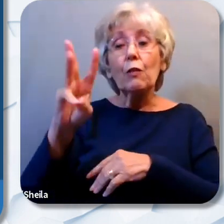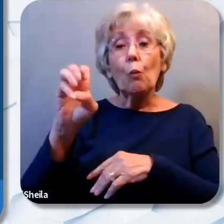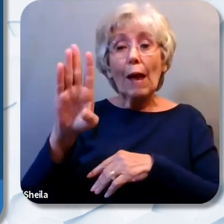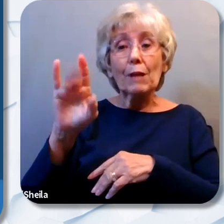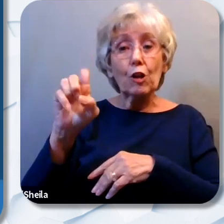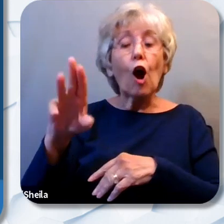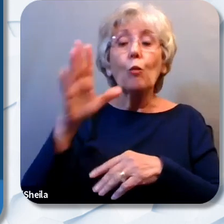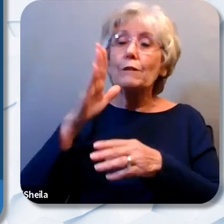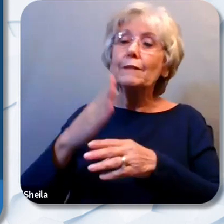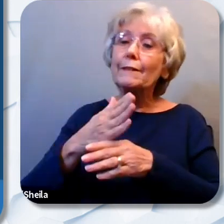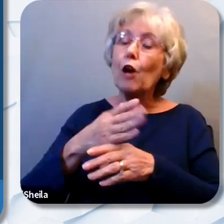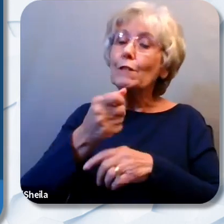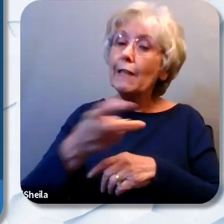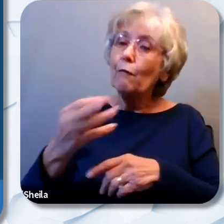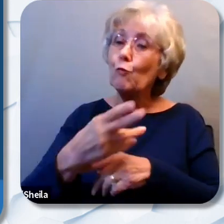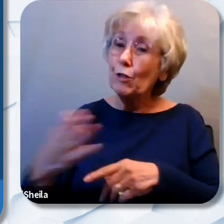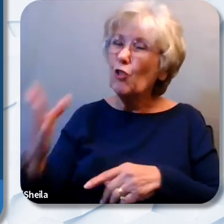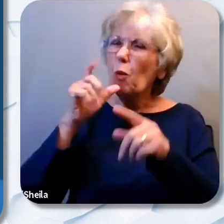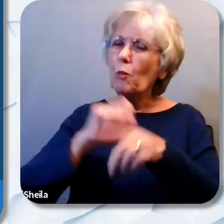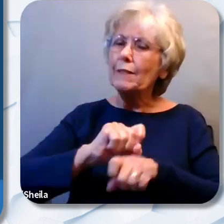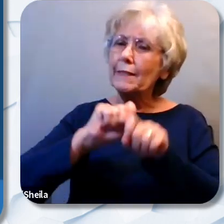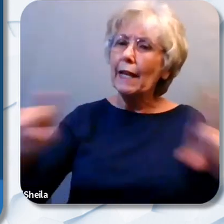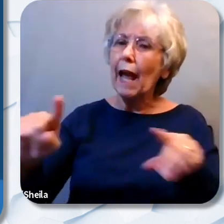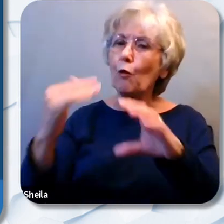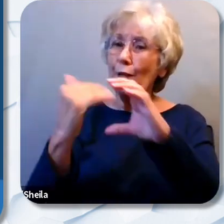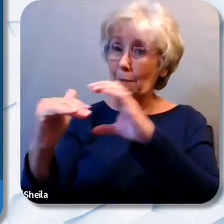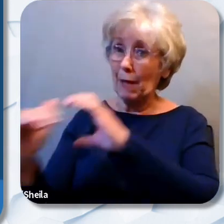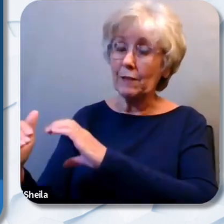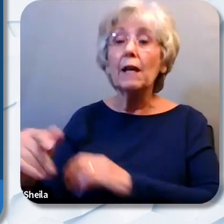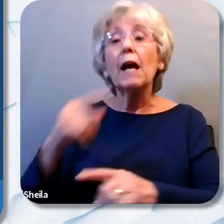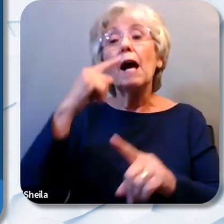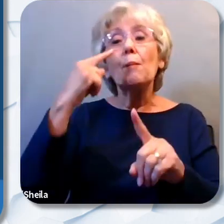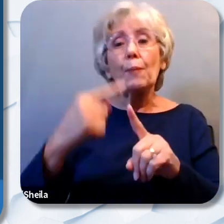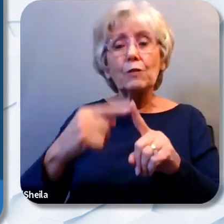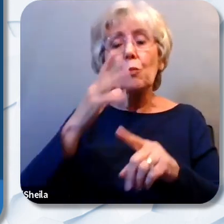several resources, where you can dig in further. And then finally we're going to end with a panel